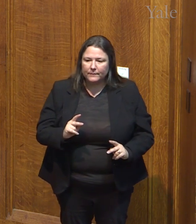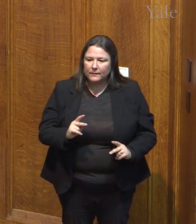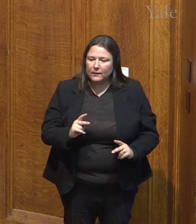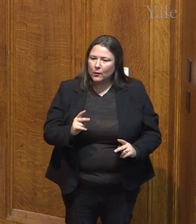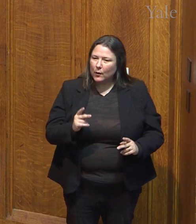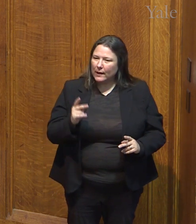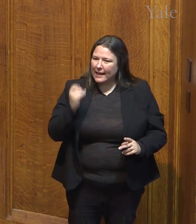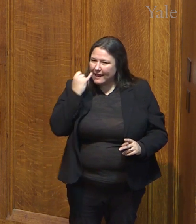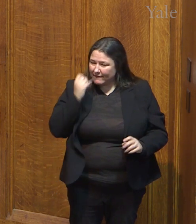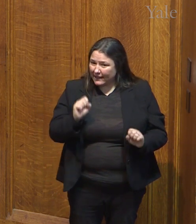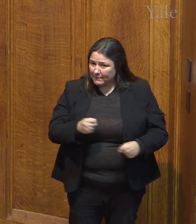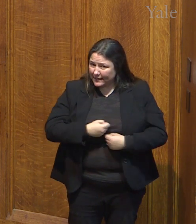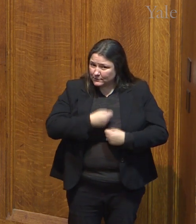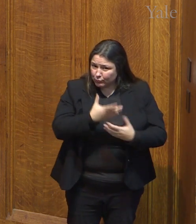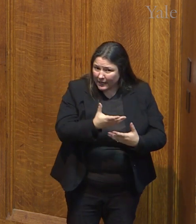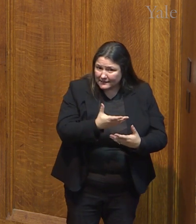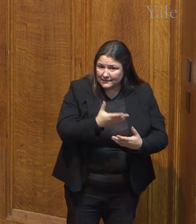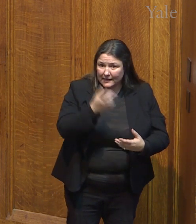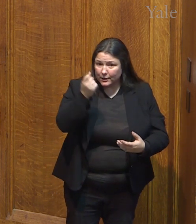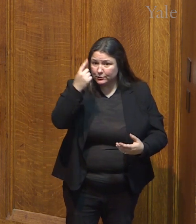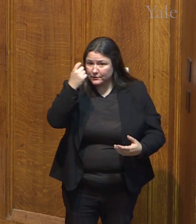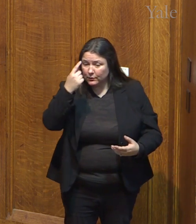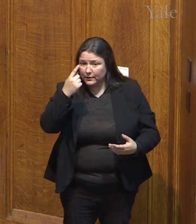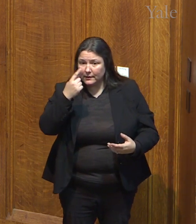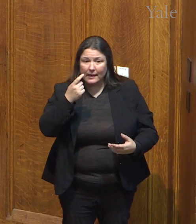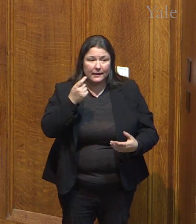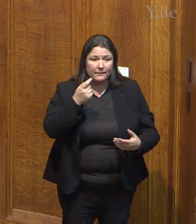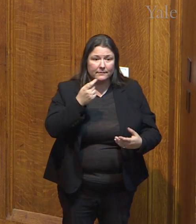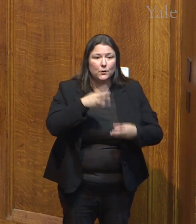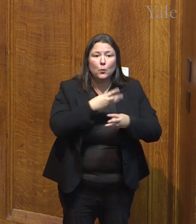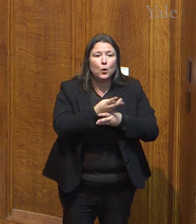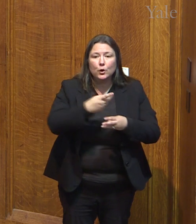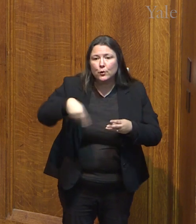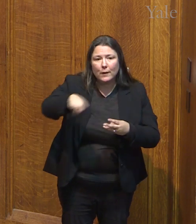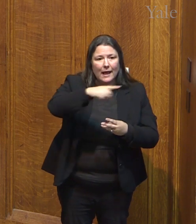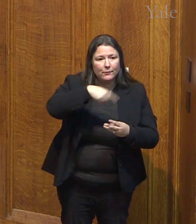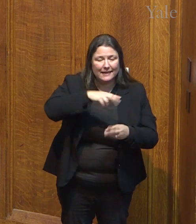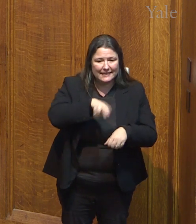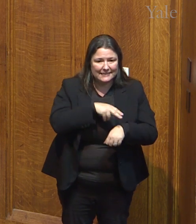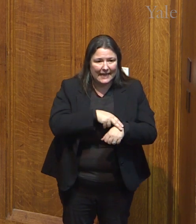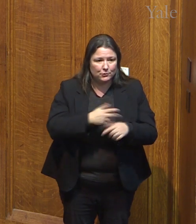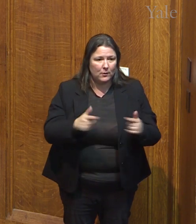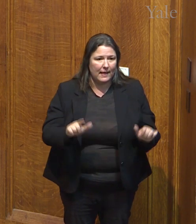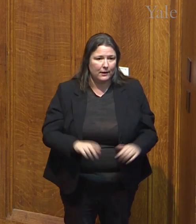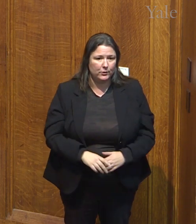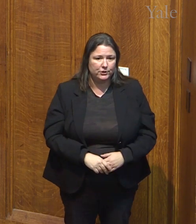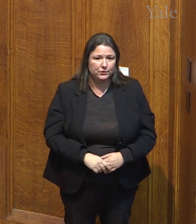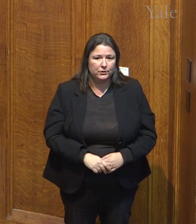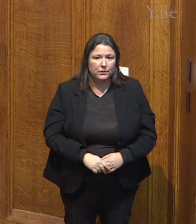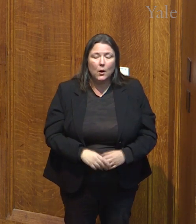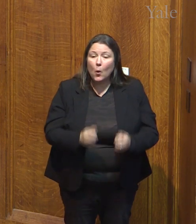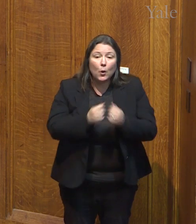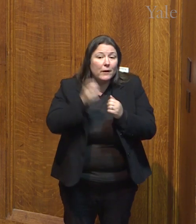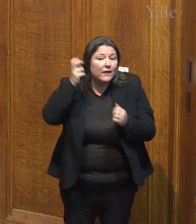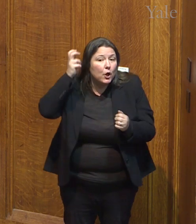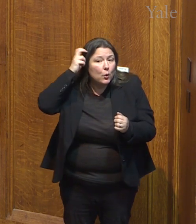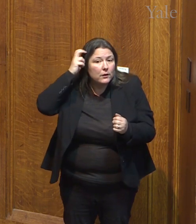and can best understand the world around it in its natural language, or with cochlear implants,